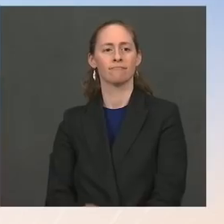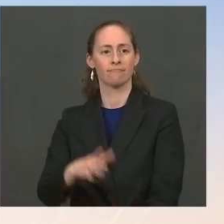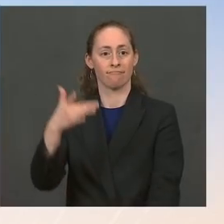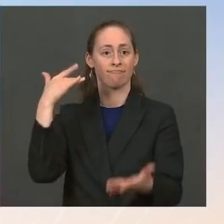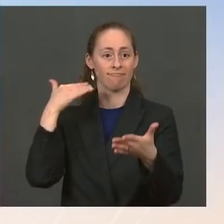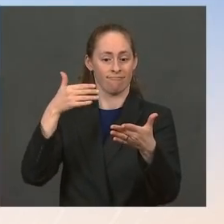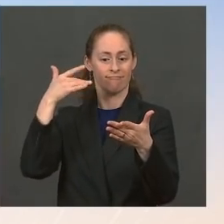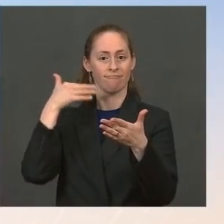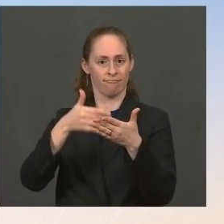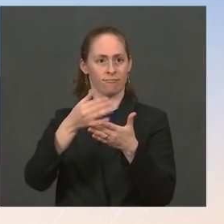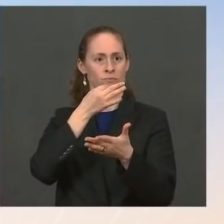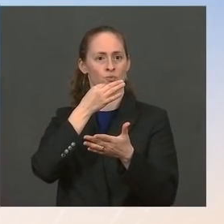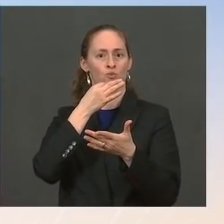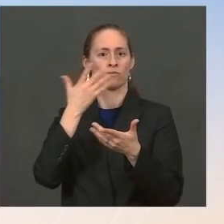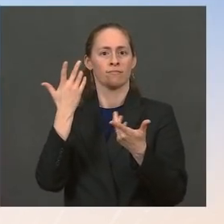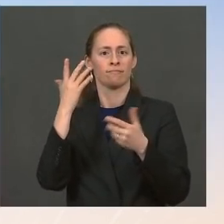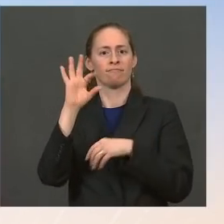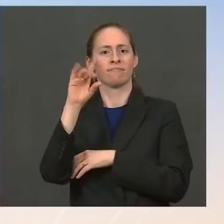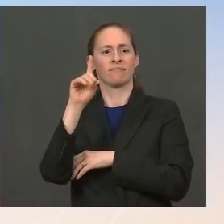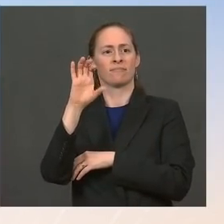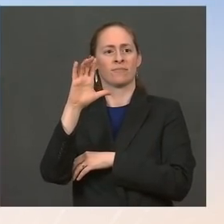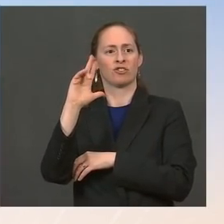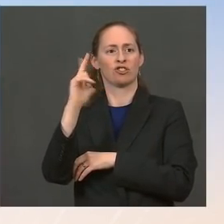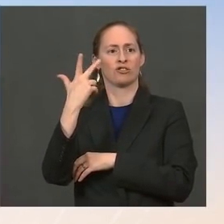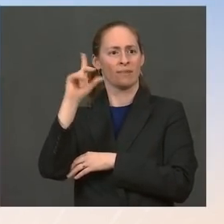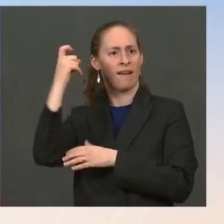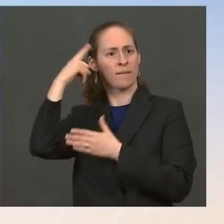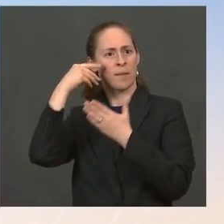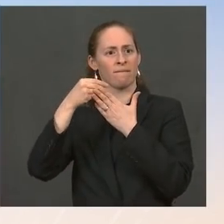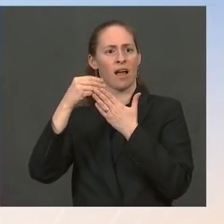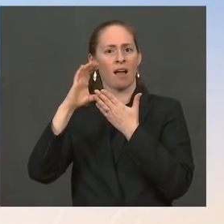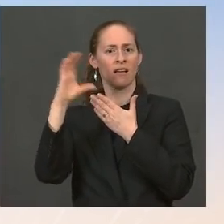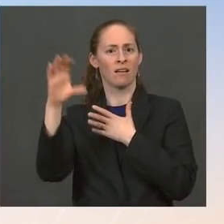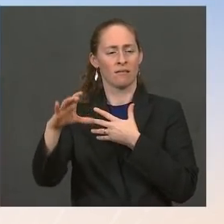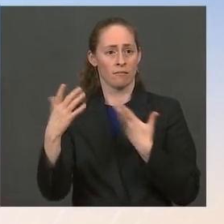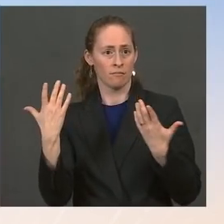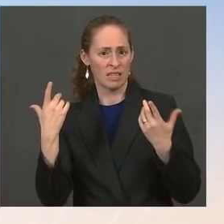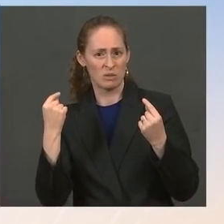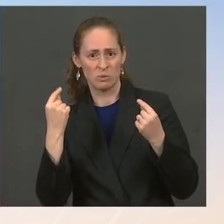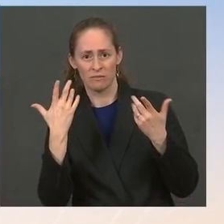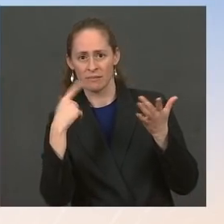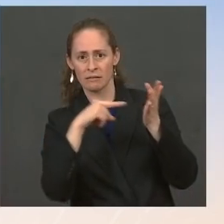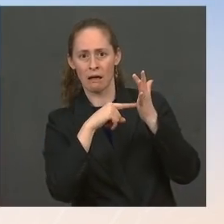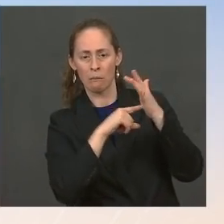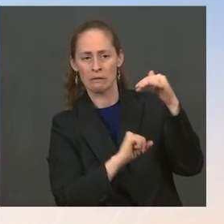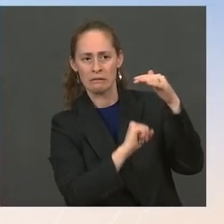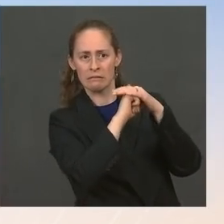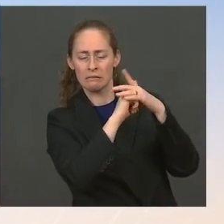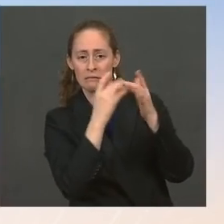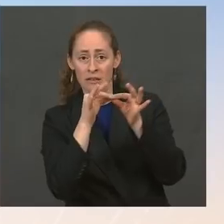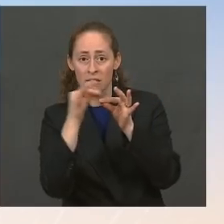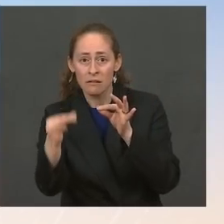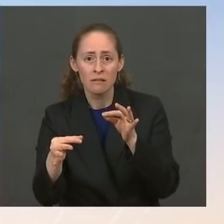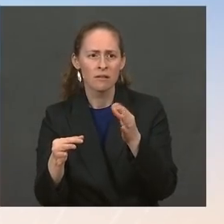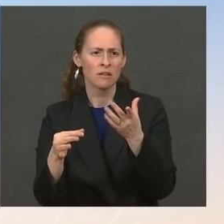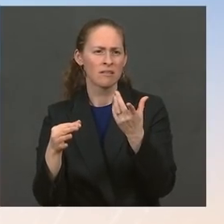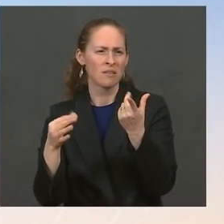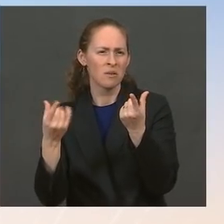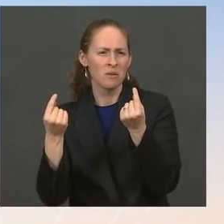is looking for a CR to get, you know, towards New Year's or if you'd like a longer government funding. Ms. Psaki: It's a great question.